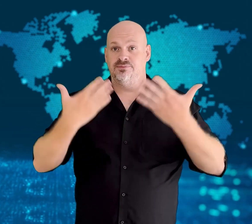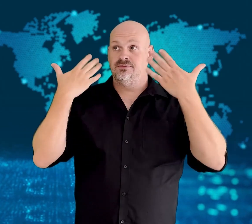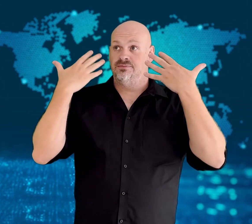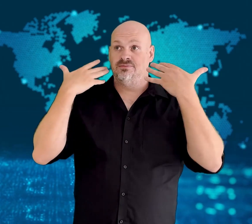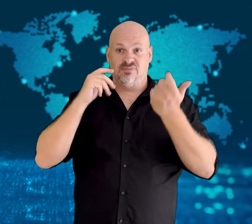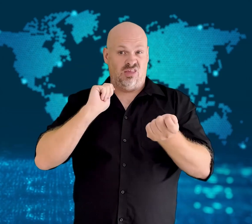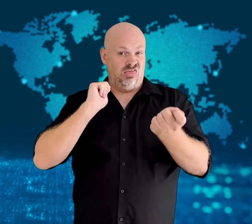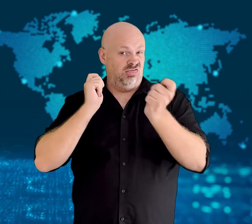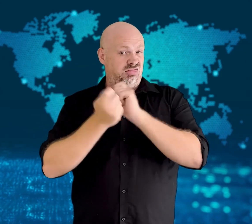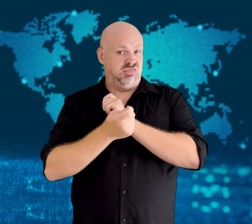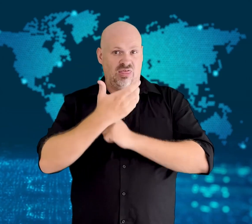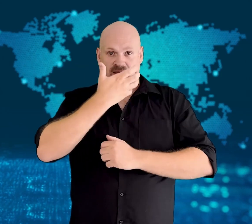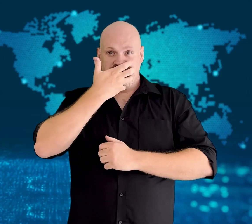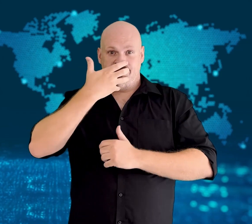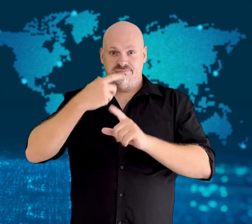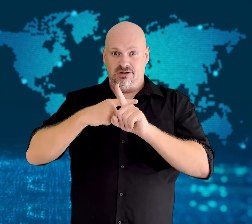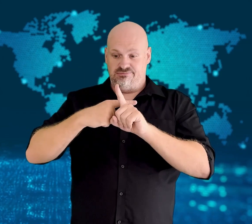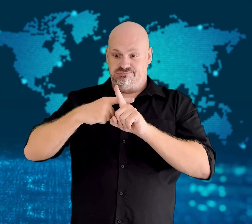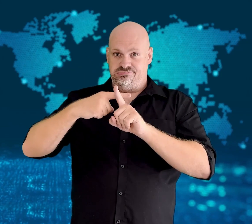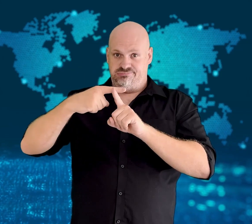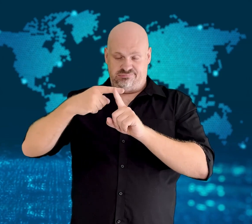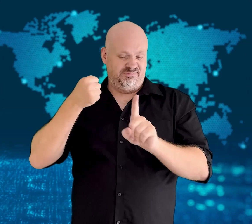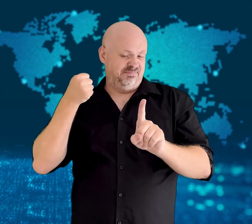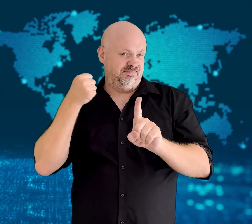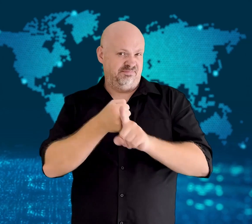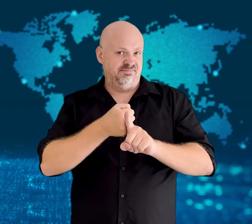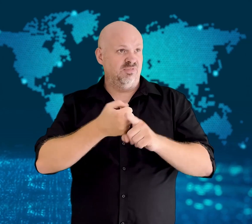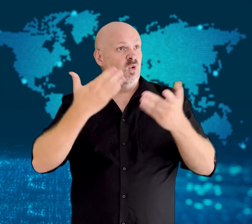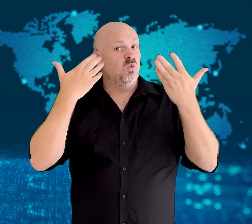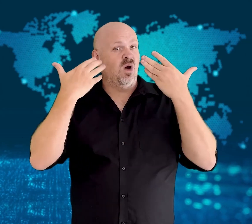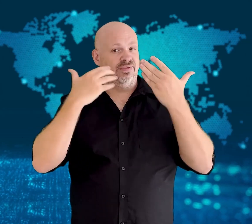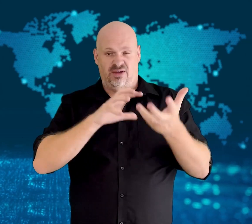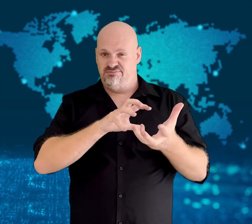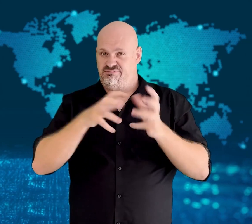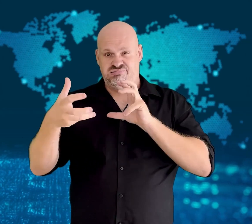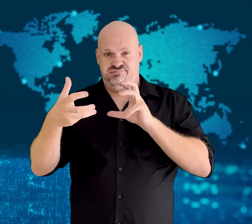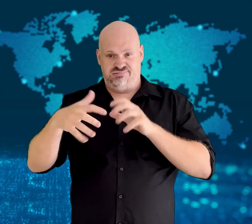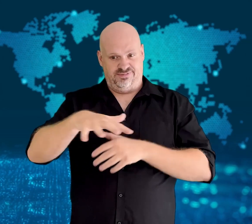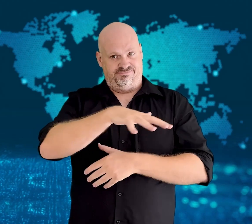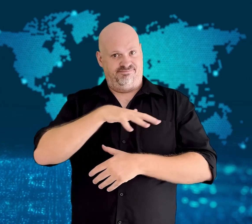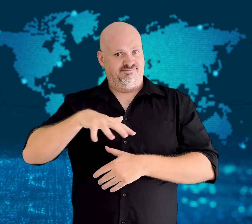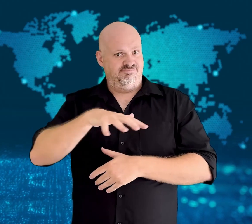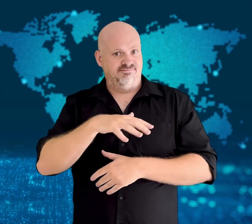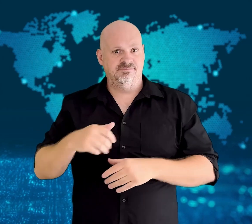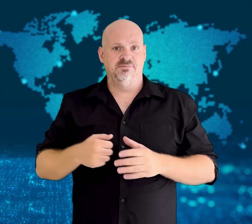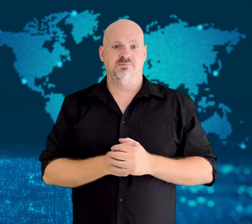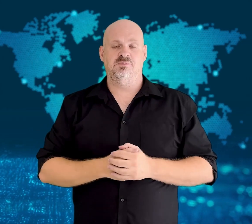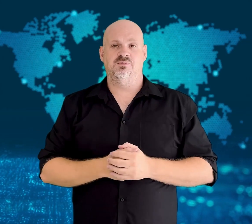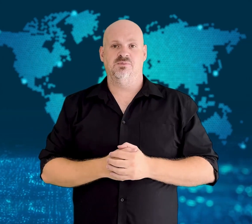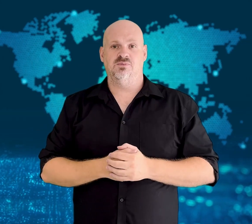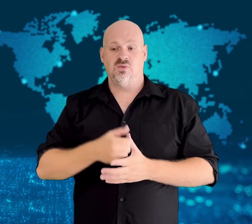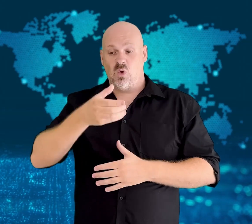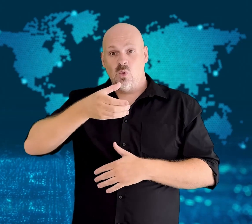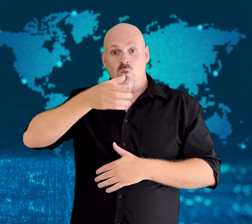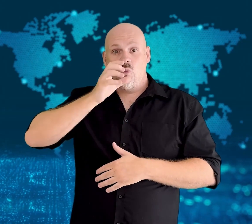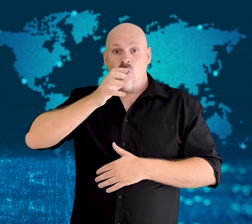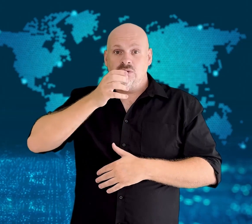Global warming has affected weather patterns in the area surrounding the canal.